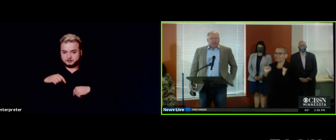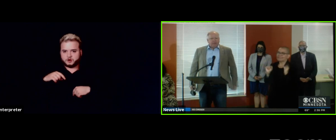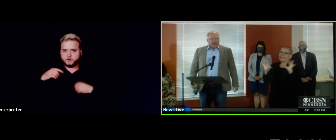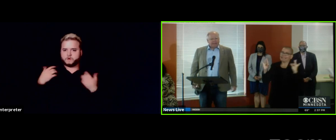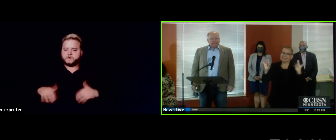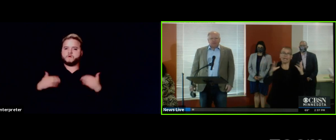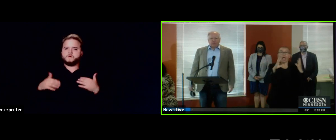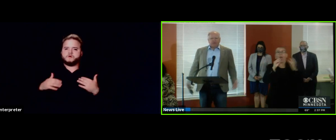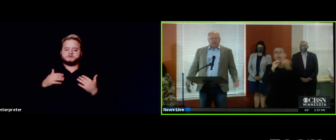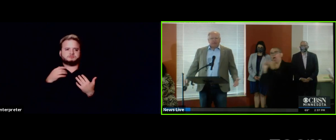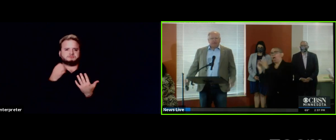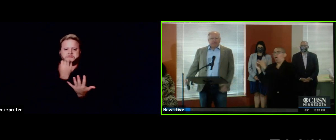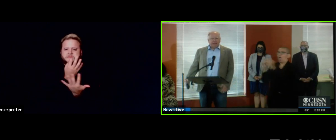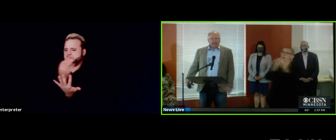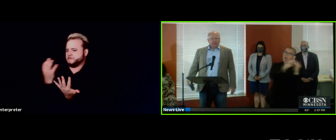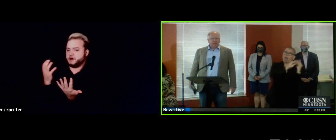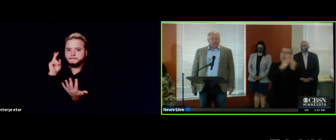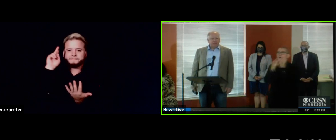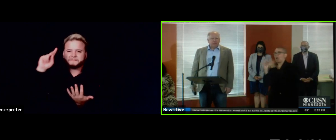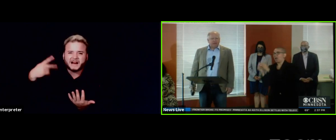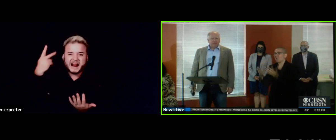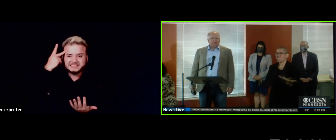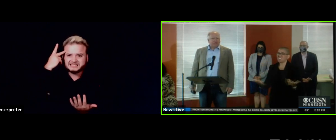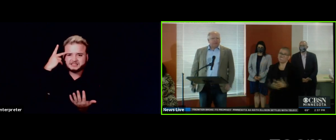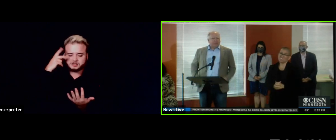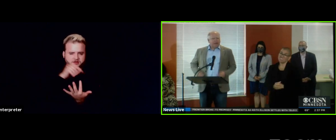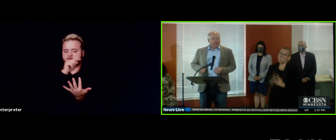the mask situation. I'll just be candid with I do not understand what we got ourselves